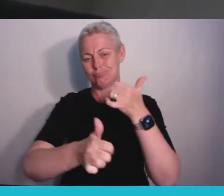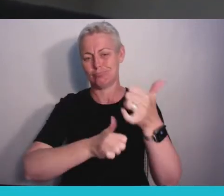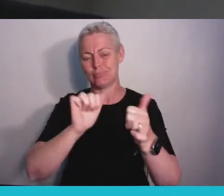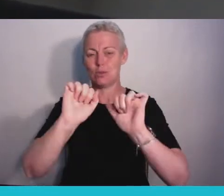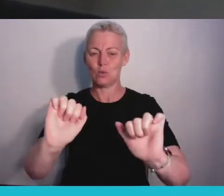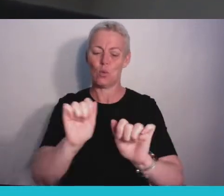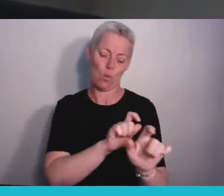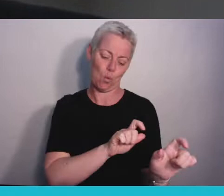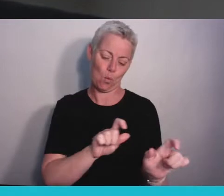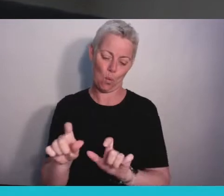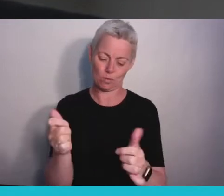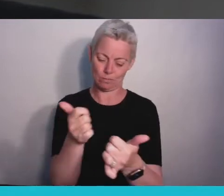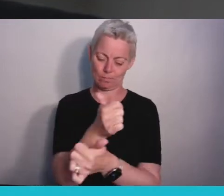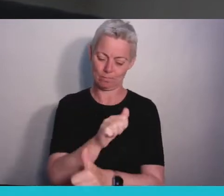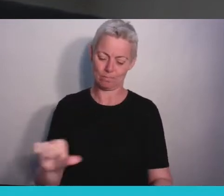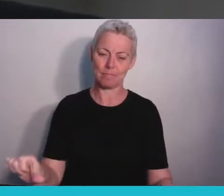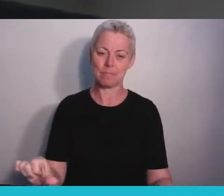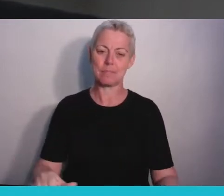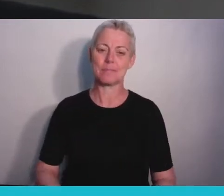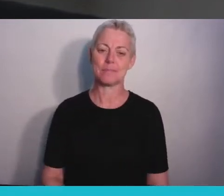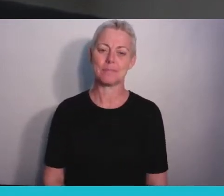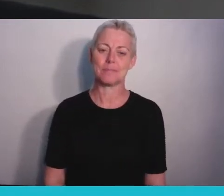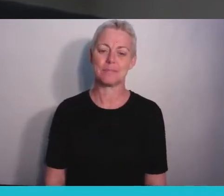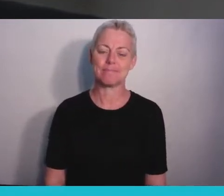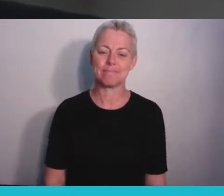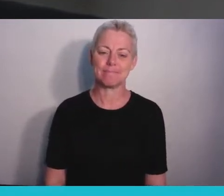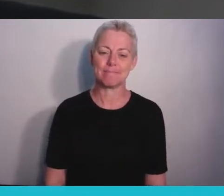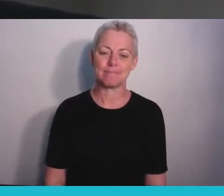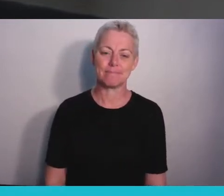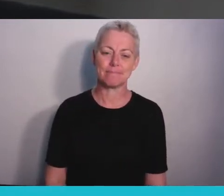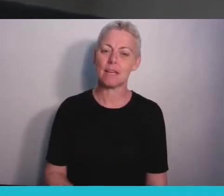will have heard – this is not a virtual graduation event – you will all be invited